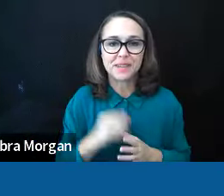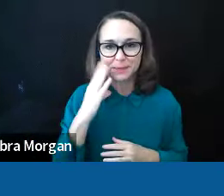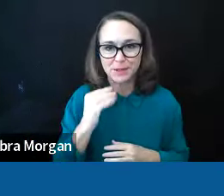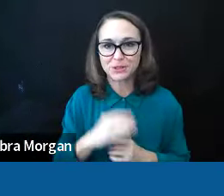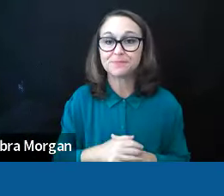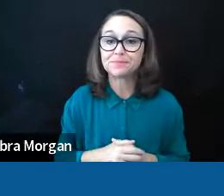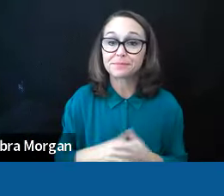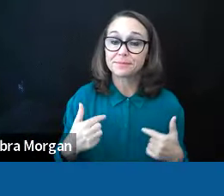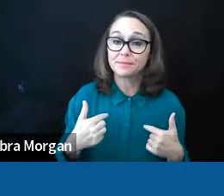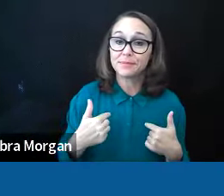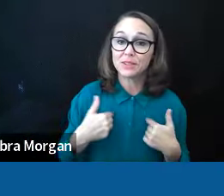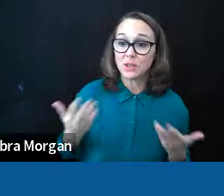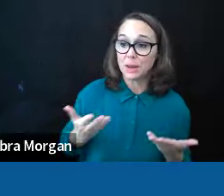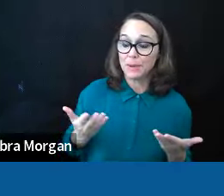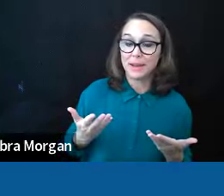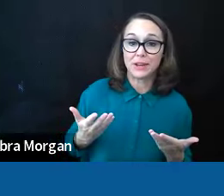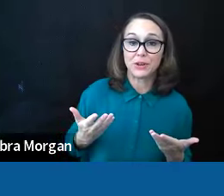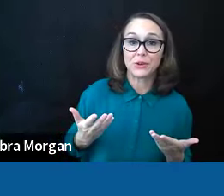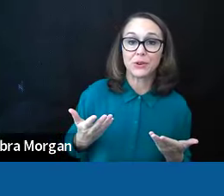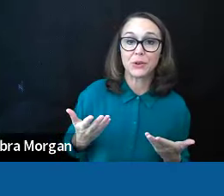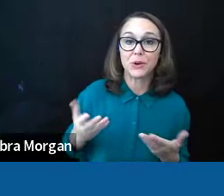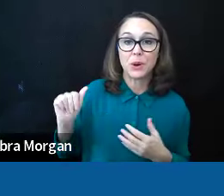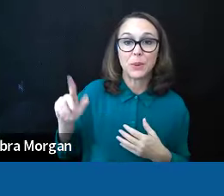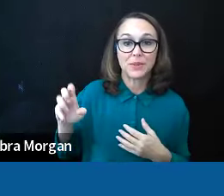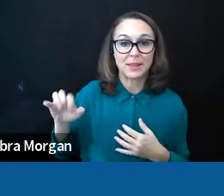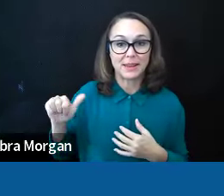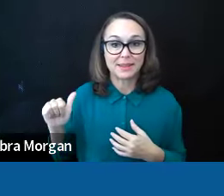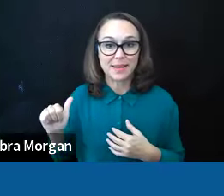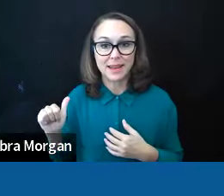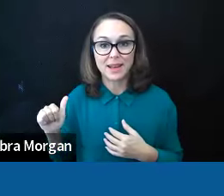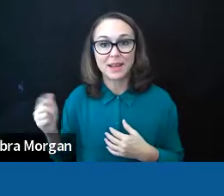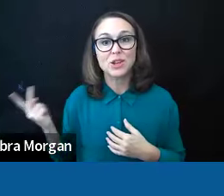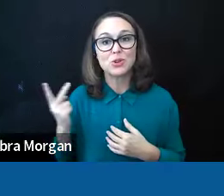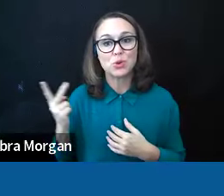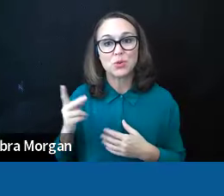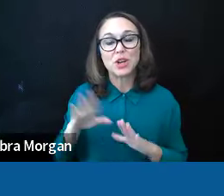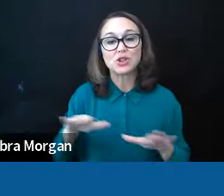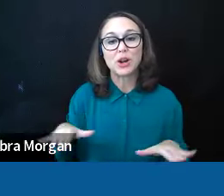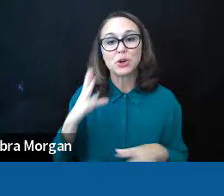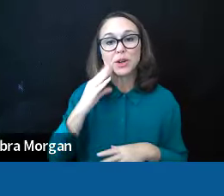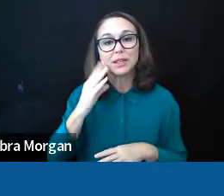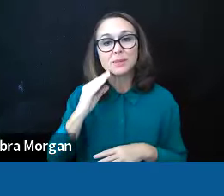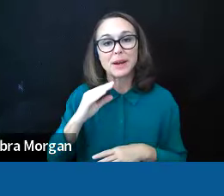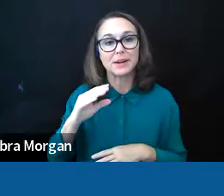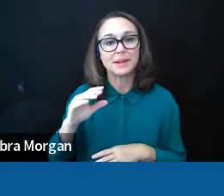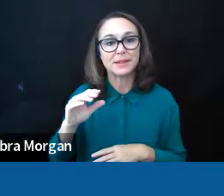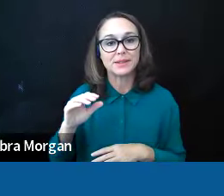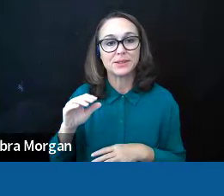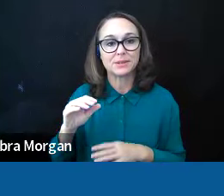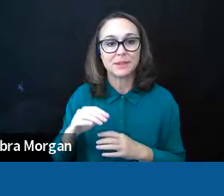today with Alyssa Anwar, who is also a childhood experiences epi, and at MDPH we currently have